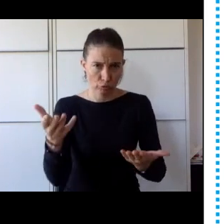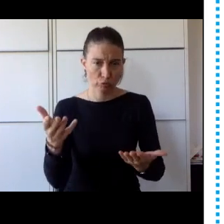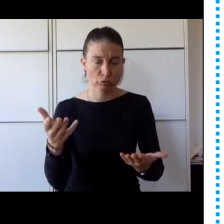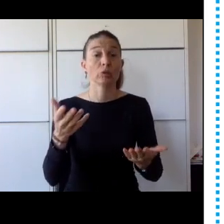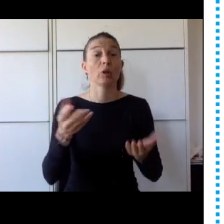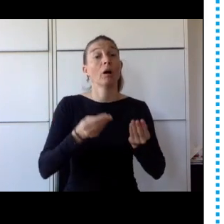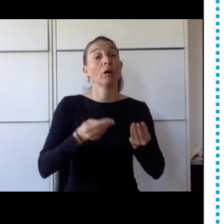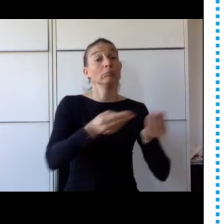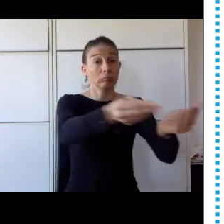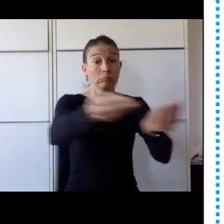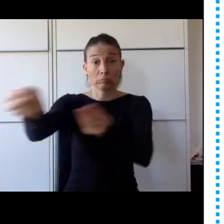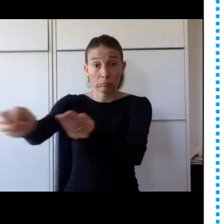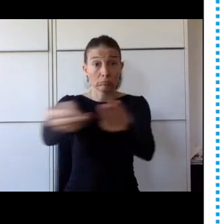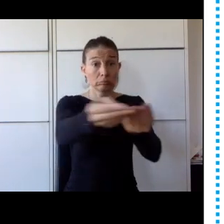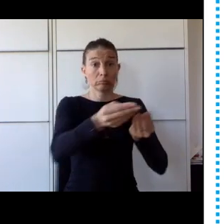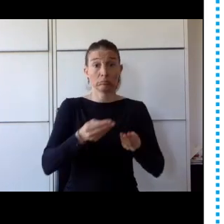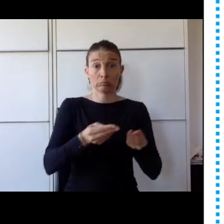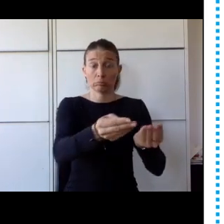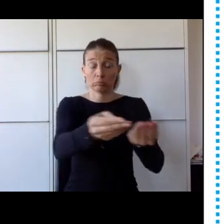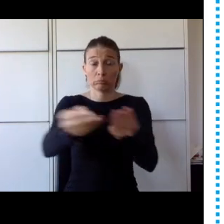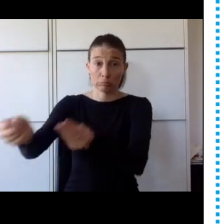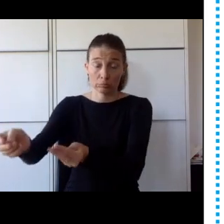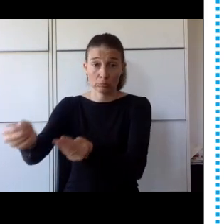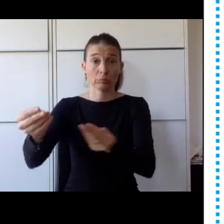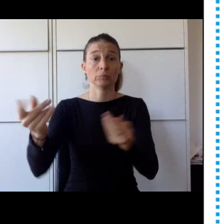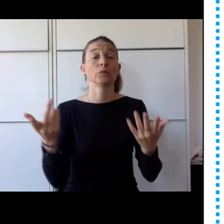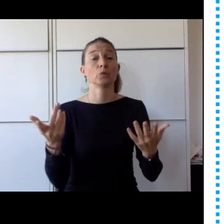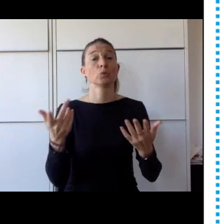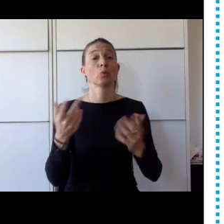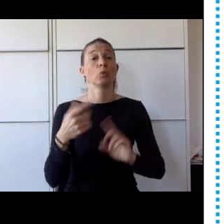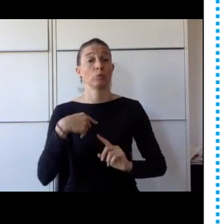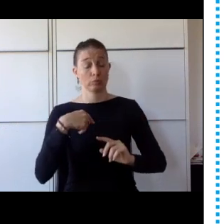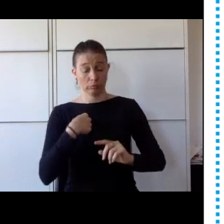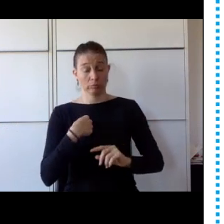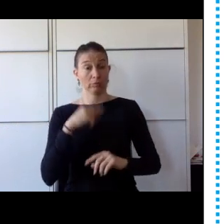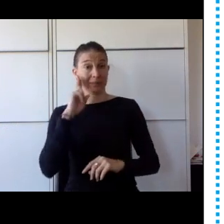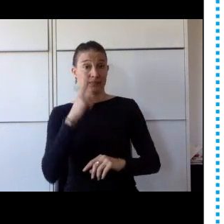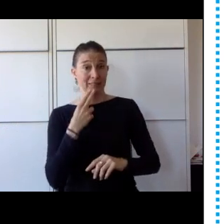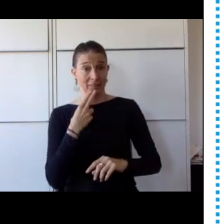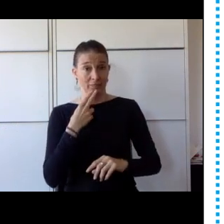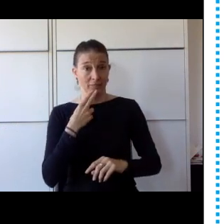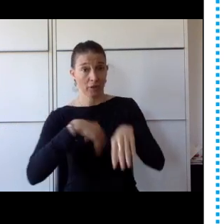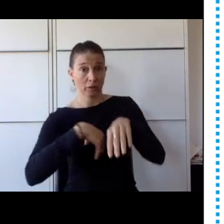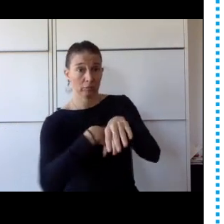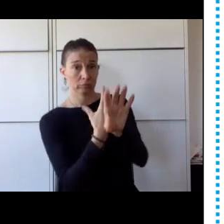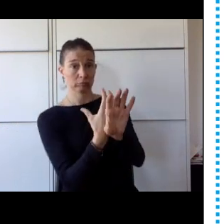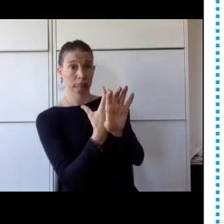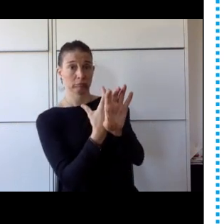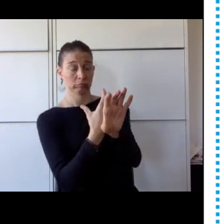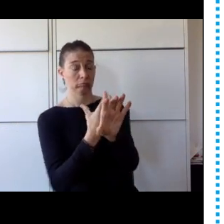makes use of sign language interpreter to call the doctor on their behalf.